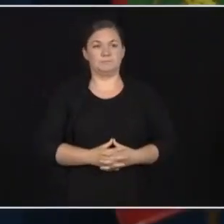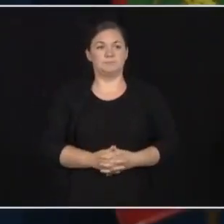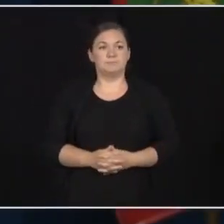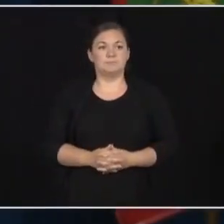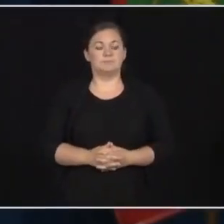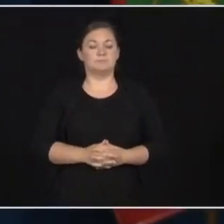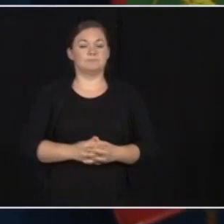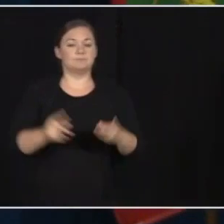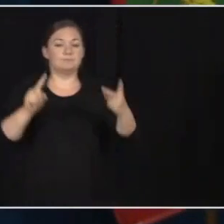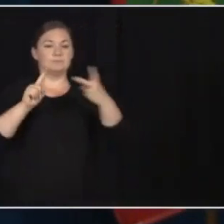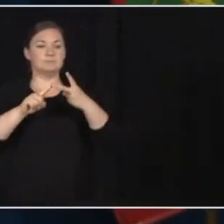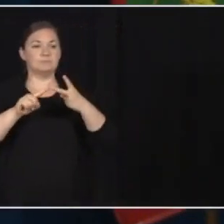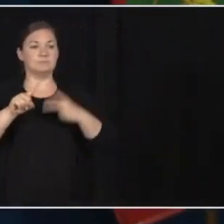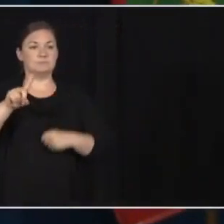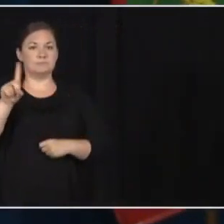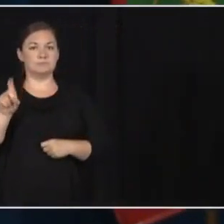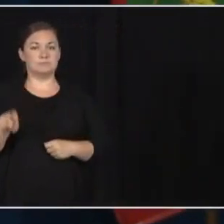everyone.